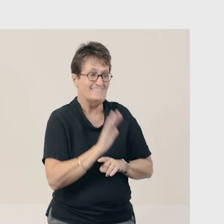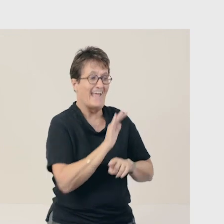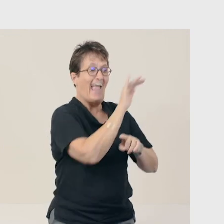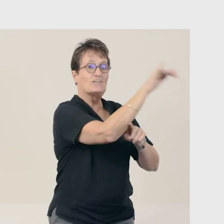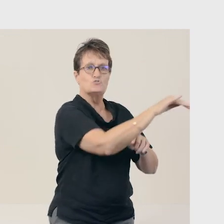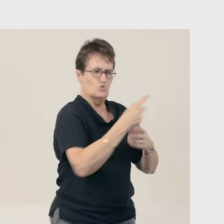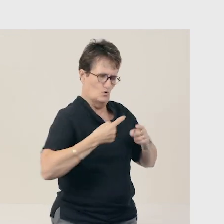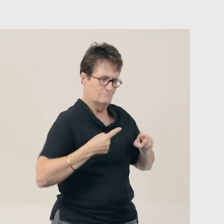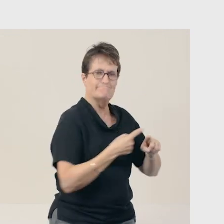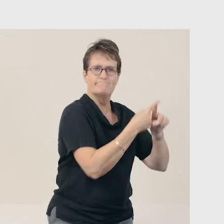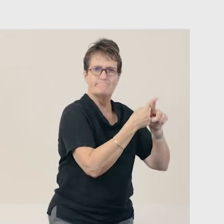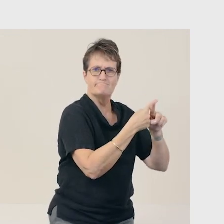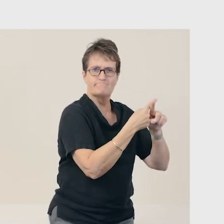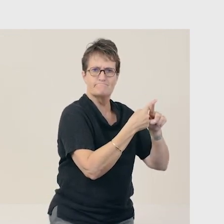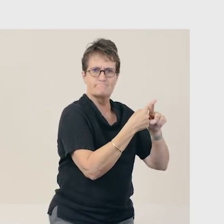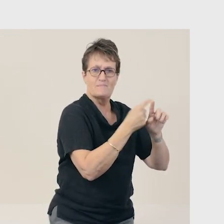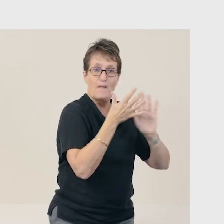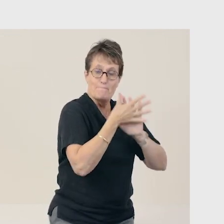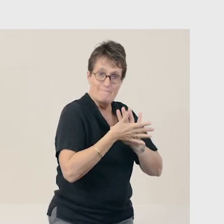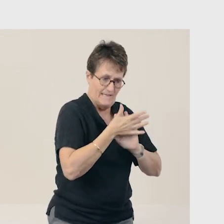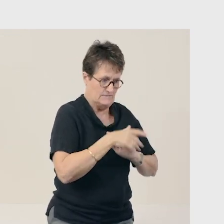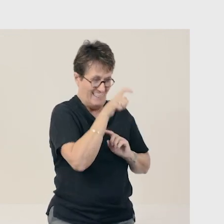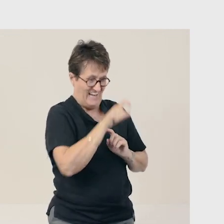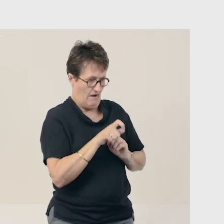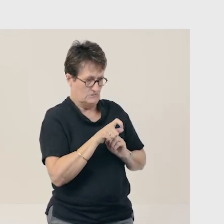that is, the main character is struggling with another character.